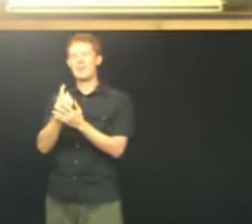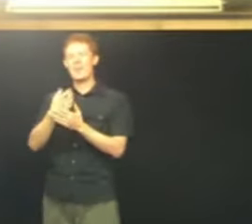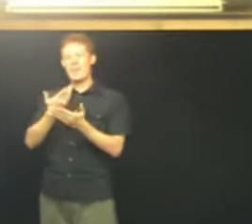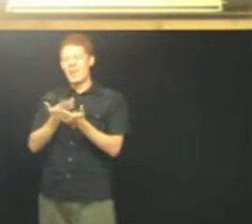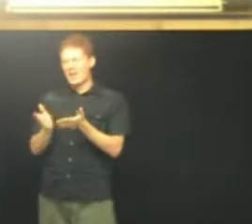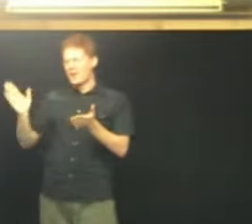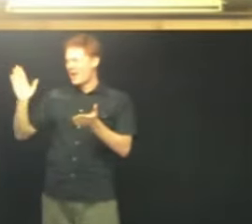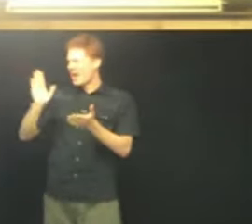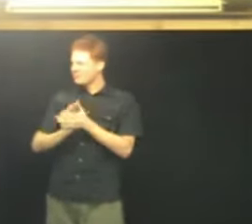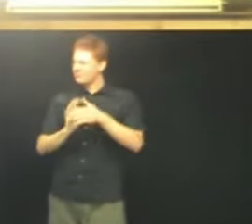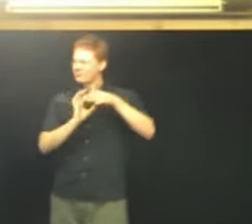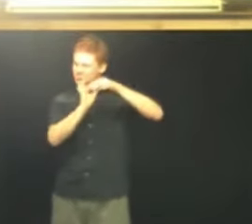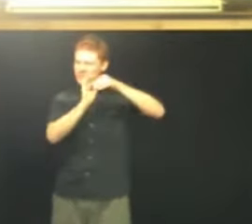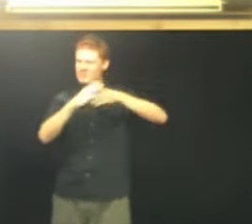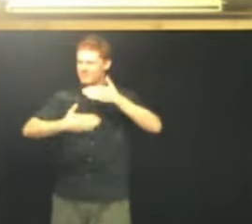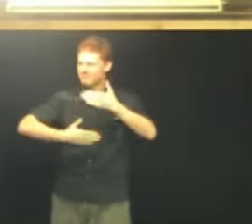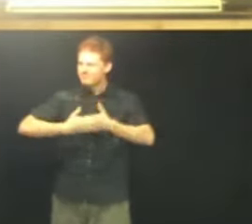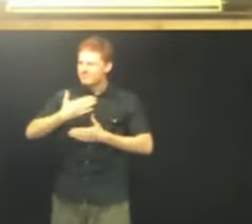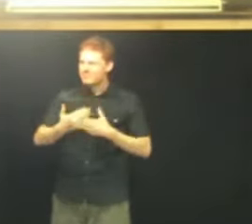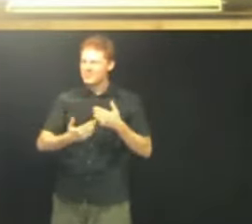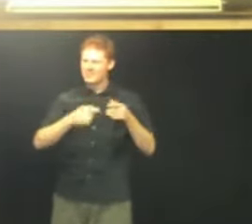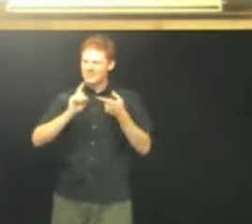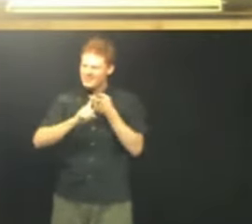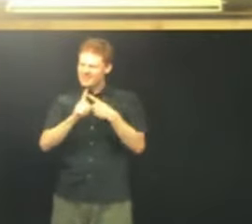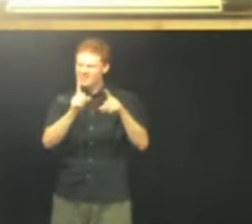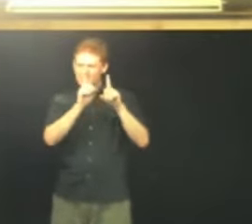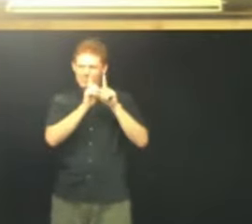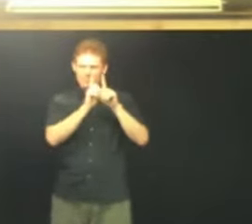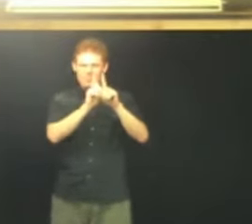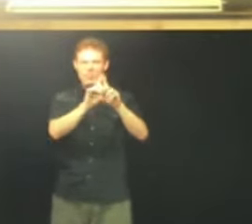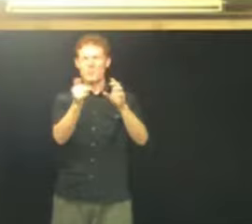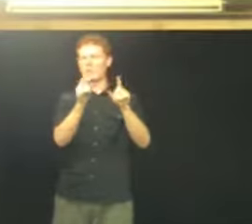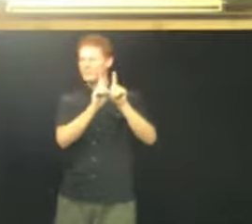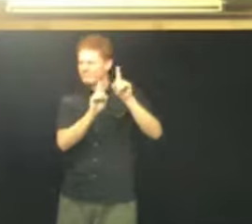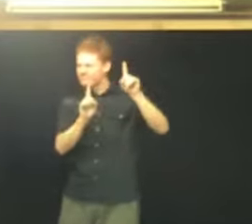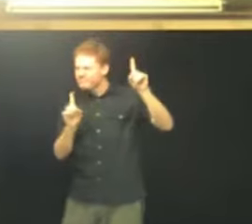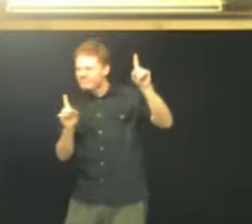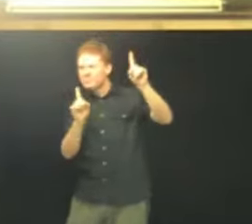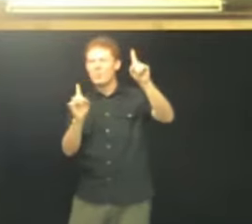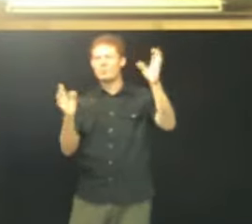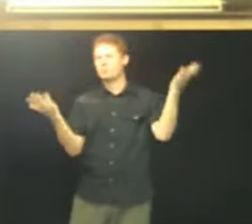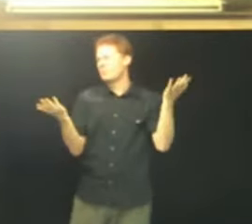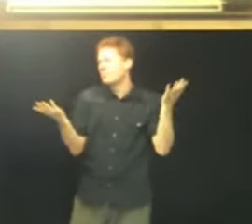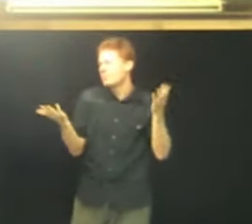How has your relationship with Jesus progressed over the years have you stayed close or started to wander away?